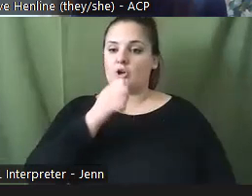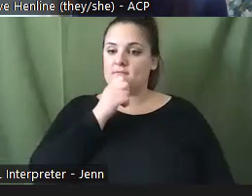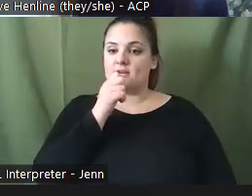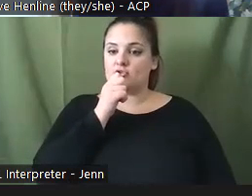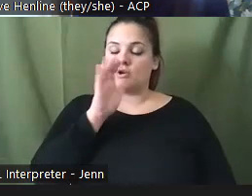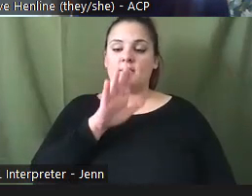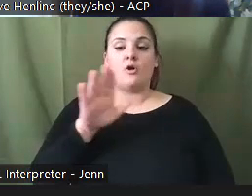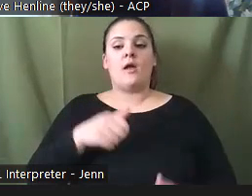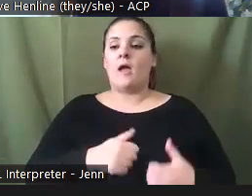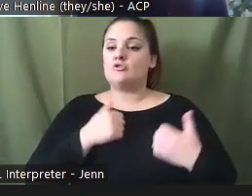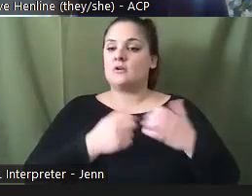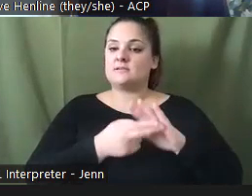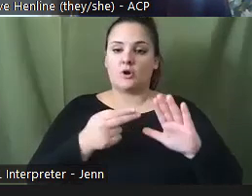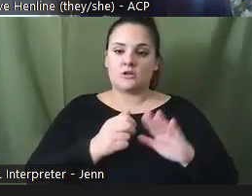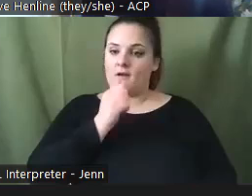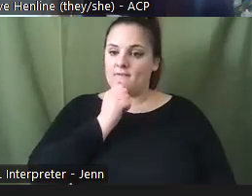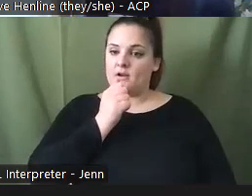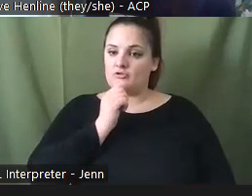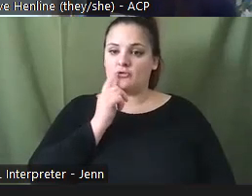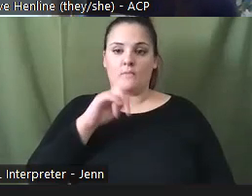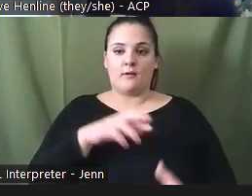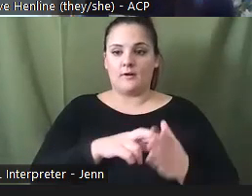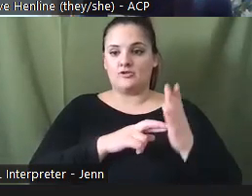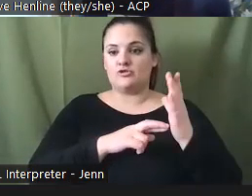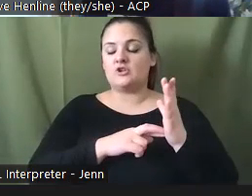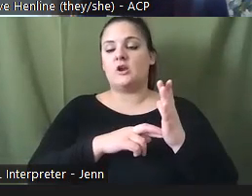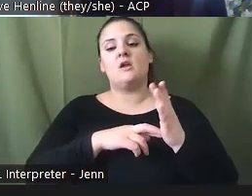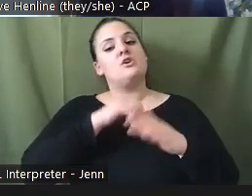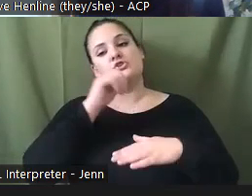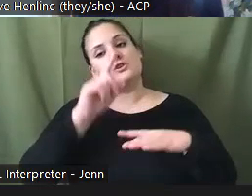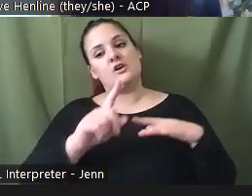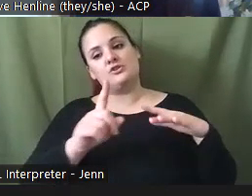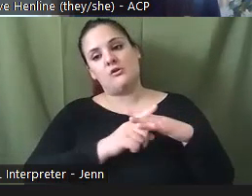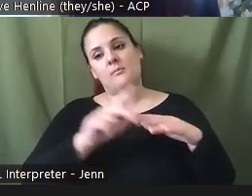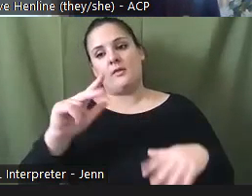confidential on the registration, and should not show up on any third-party websites of Colorado